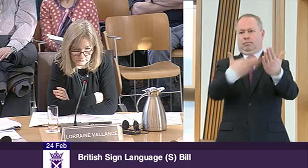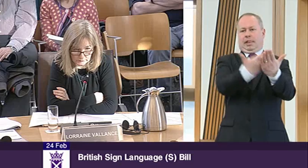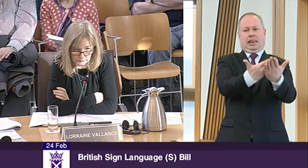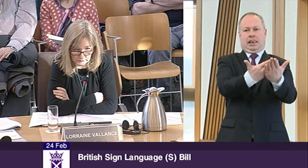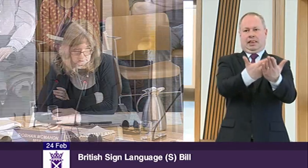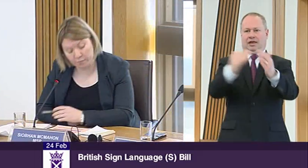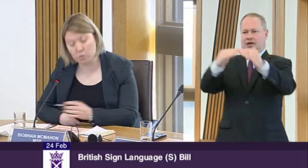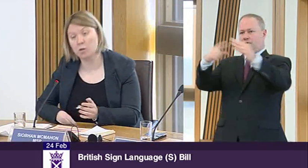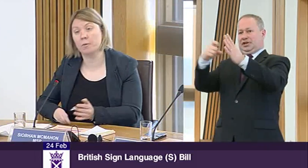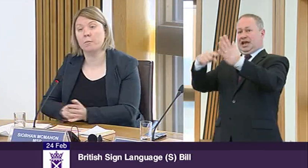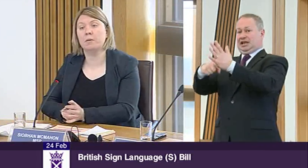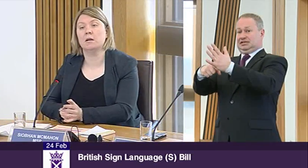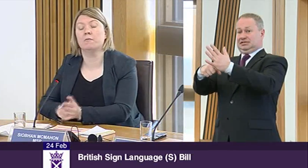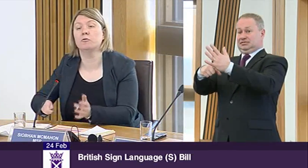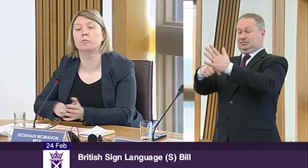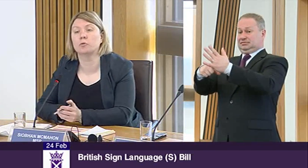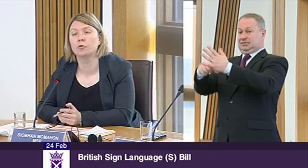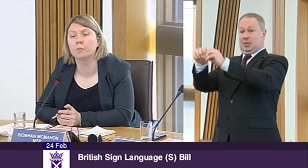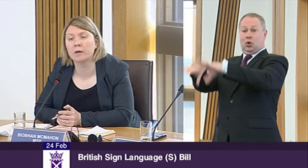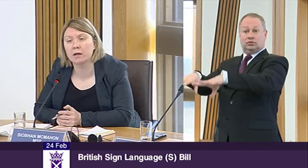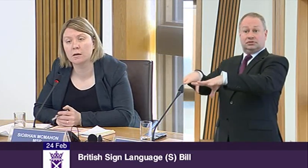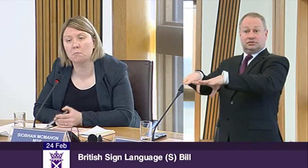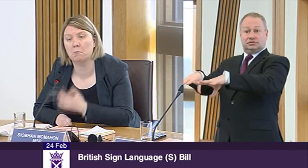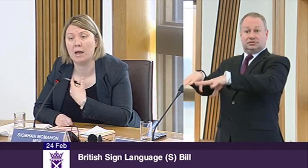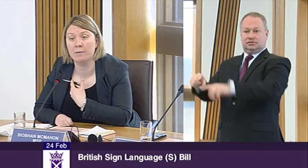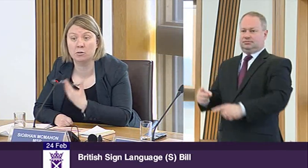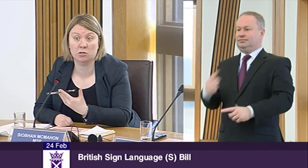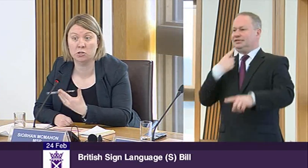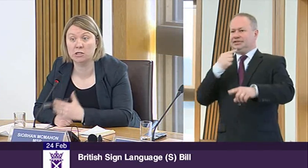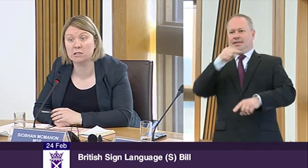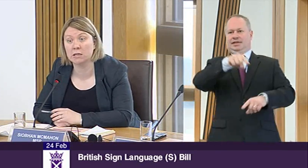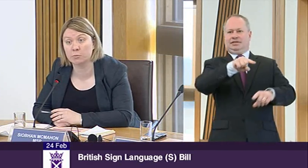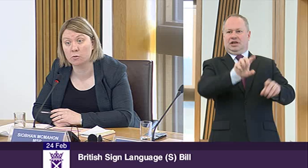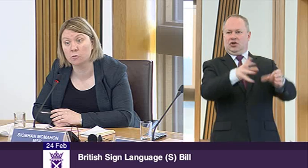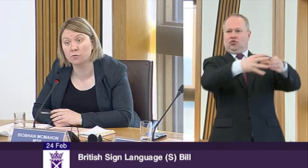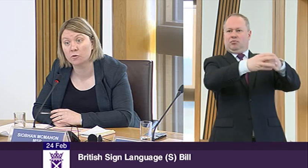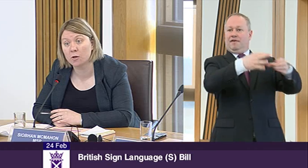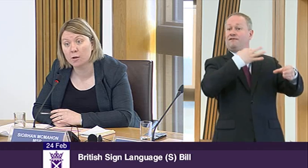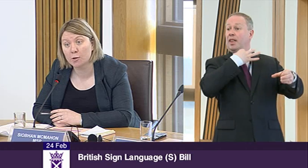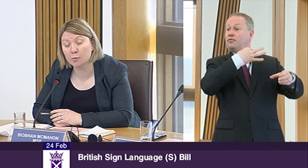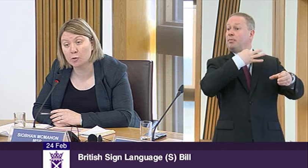Siobhan McMahon: Okay. If deaf people are a vulnerable group, I suggest that that is